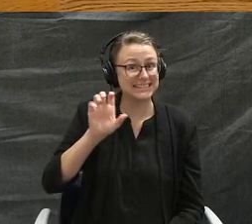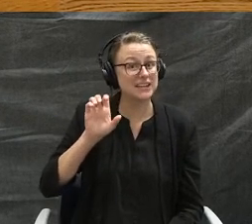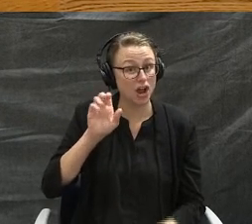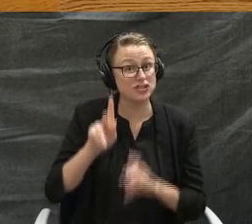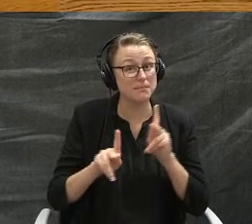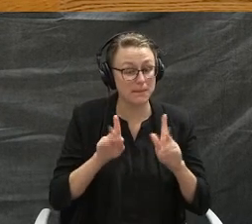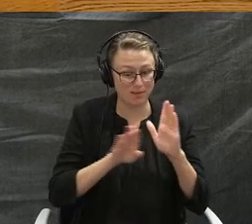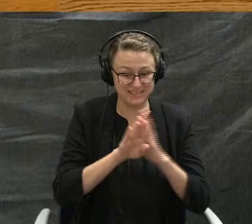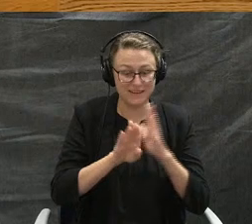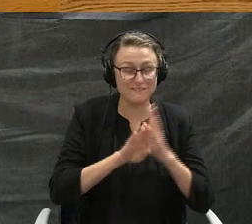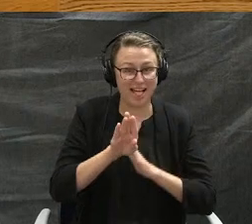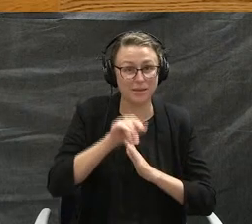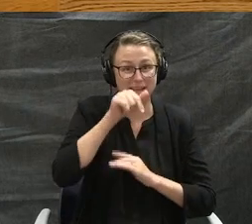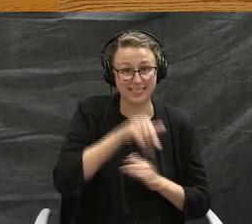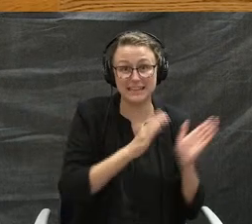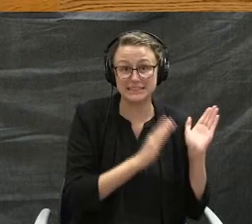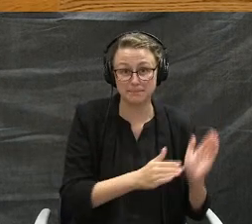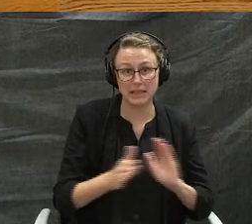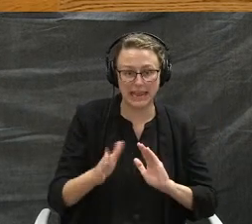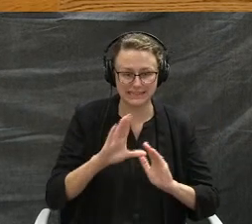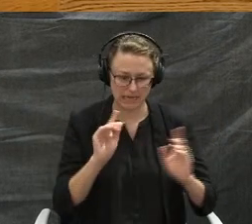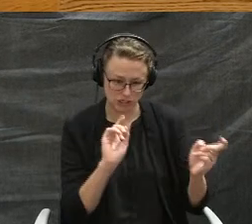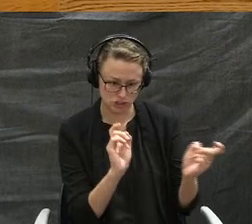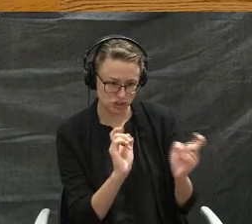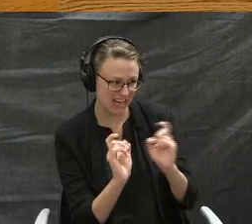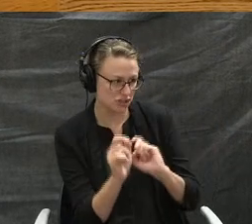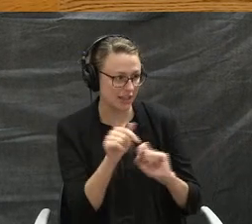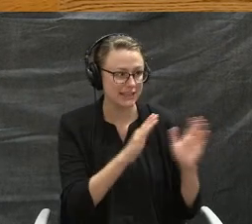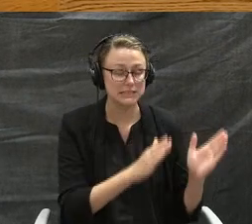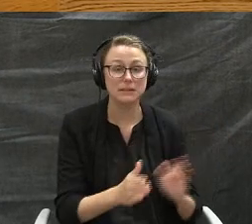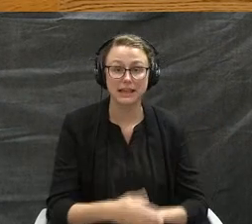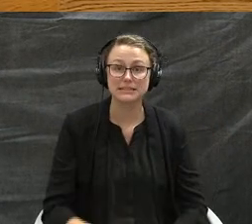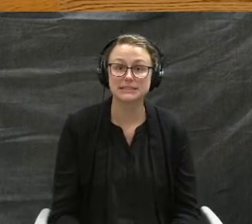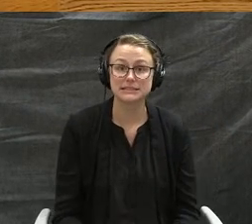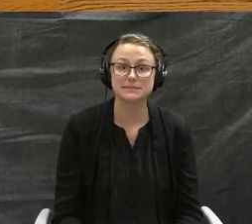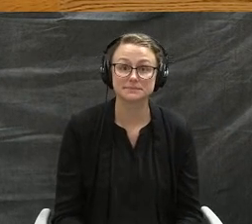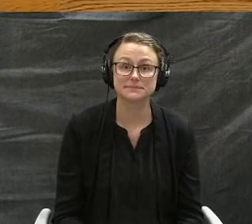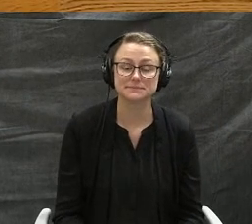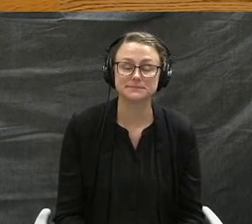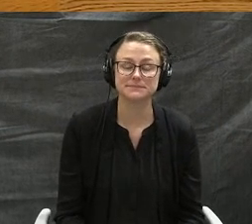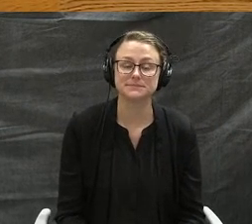plans for. The options that have been shared, and we deeply